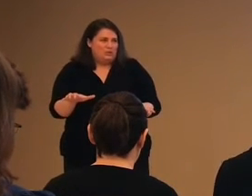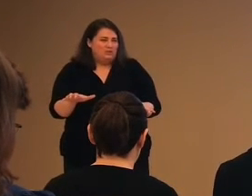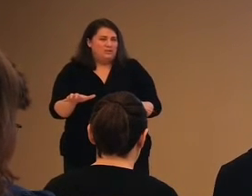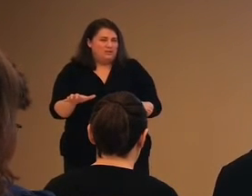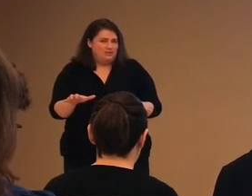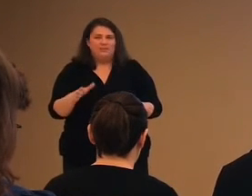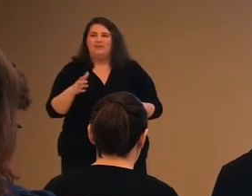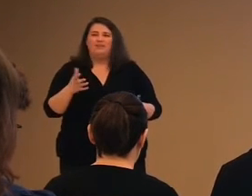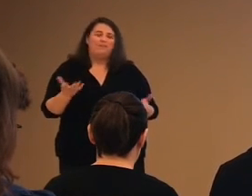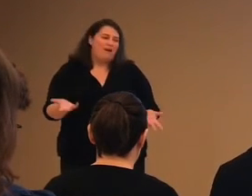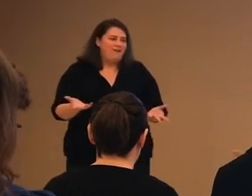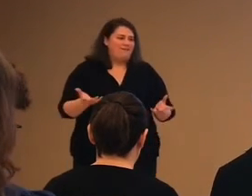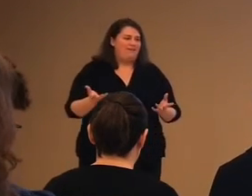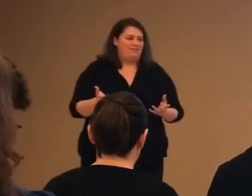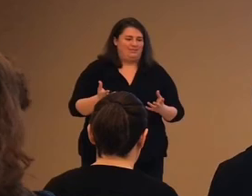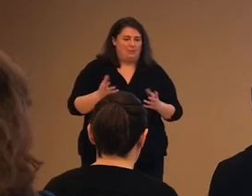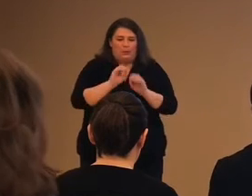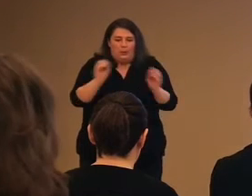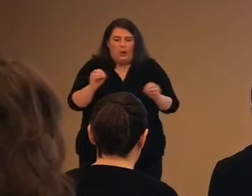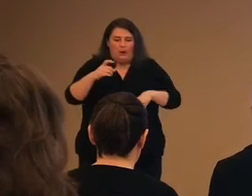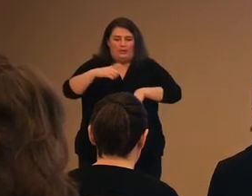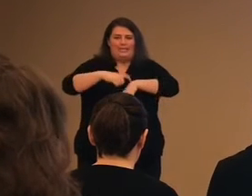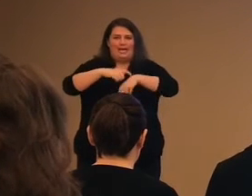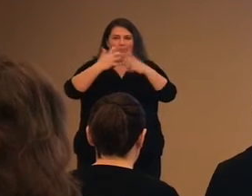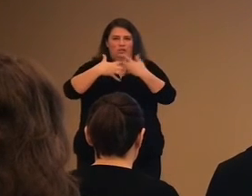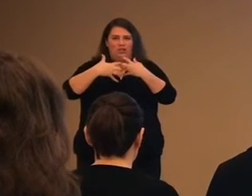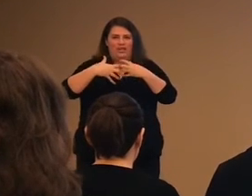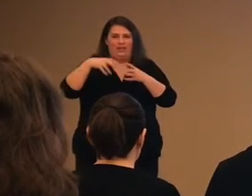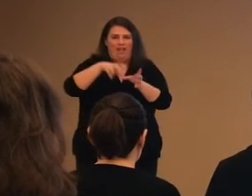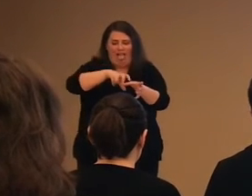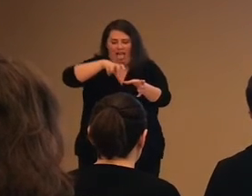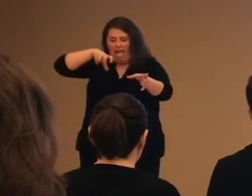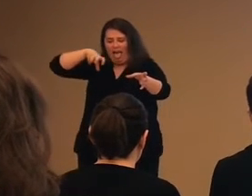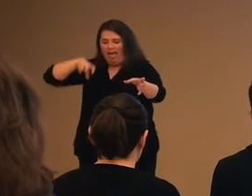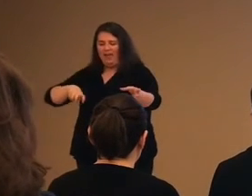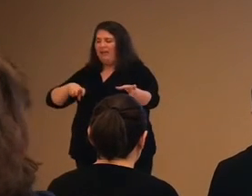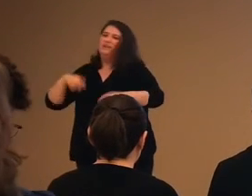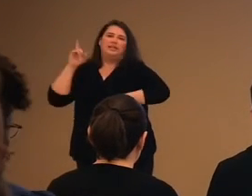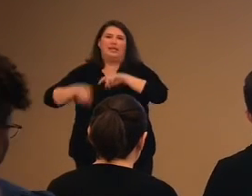And if even if we had a time machine, that's probably not our first thing on our agenda. Maybe the tenth